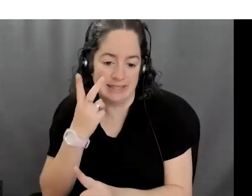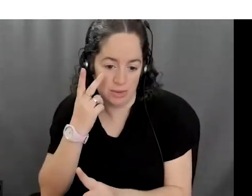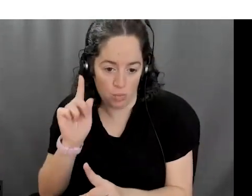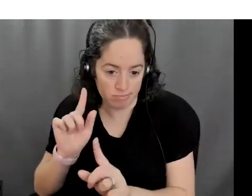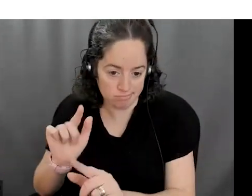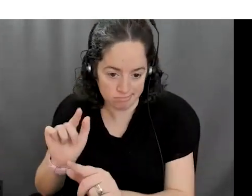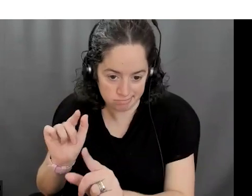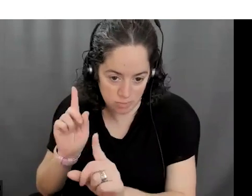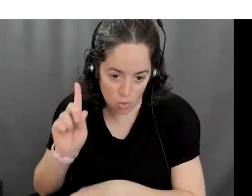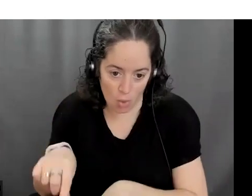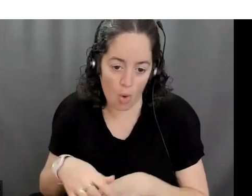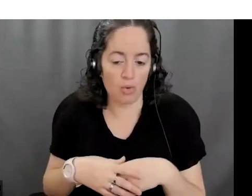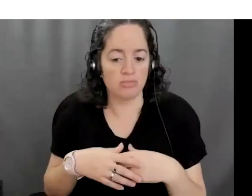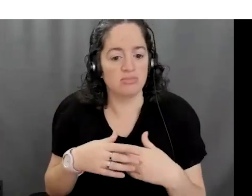they're looking for easier.